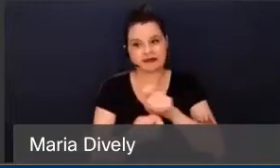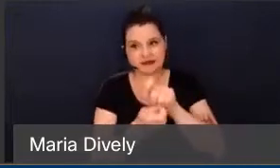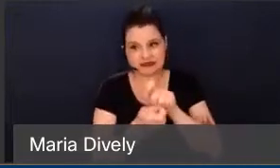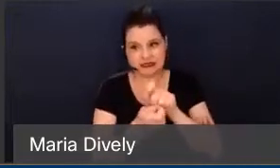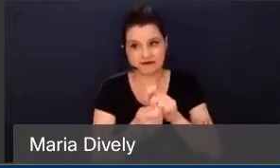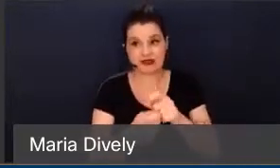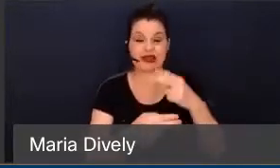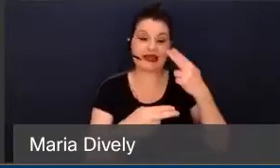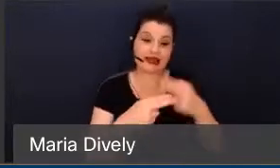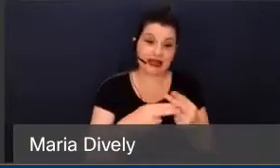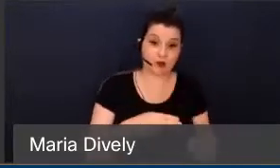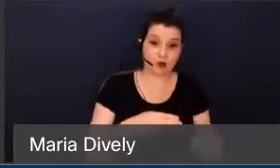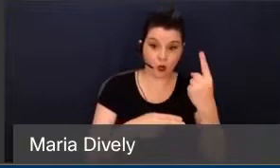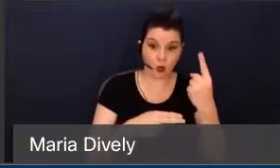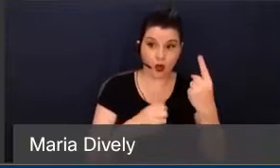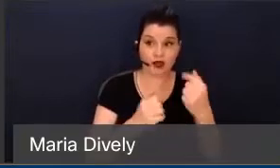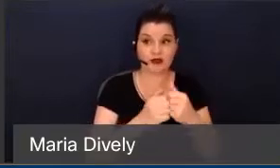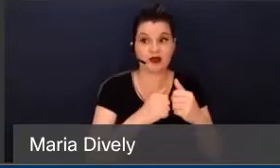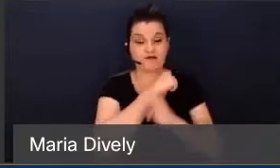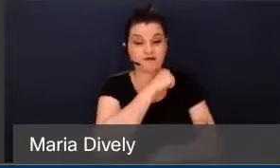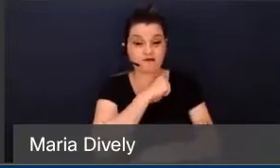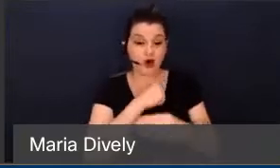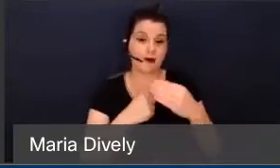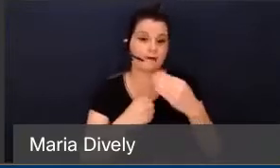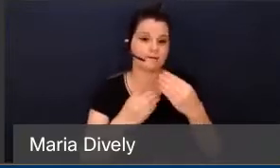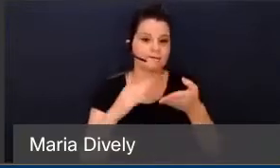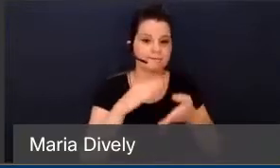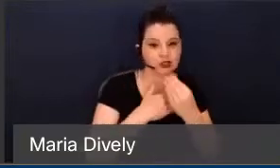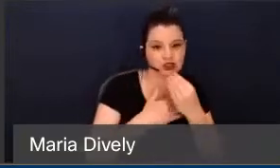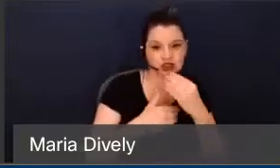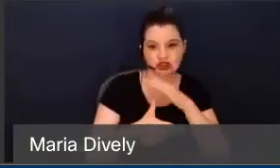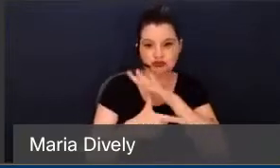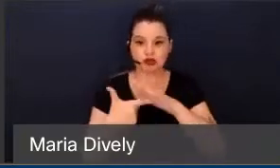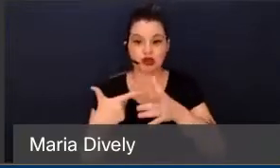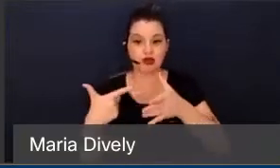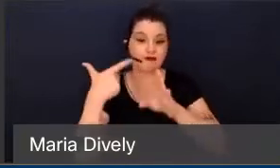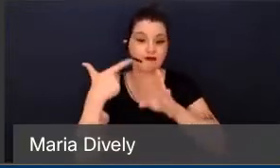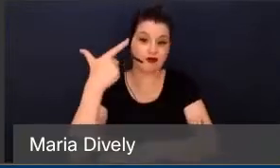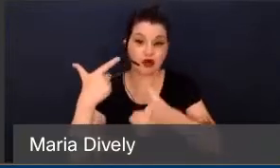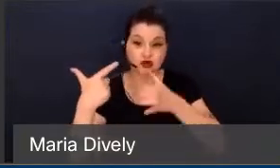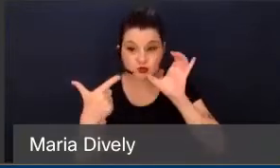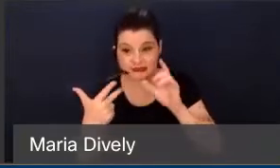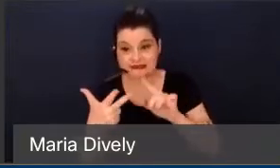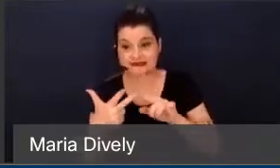Name one, your favorite fall baked goods, your another slide your favorite fall drinks. And the reason is,